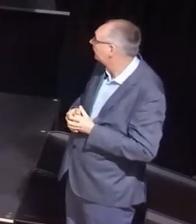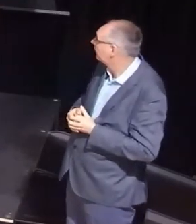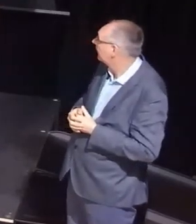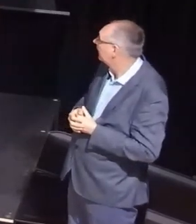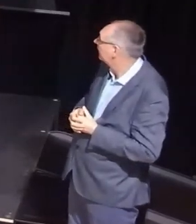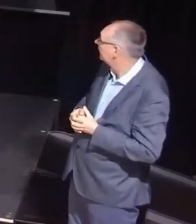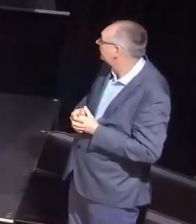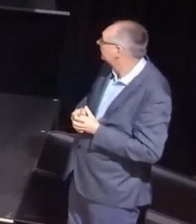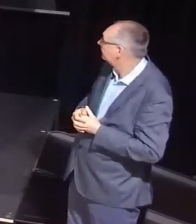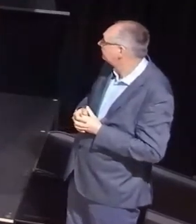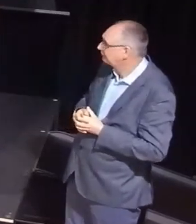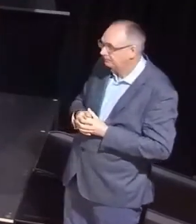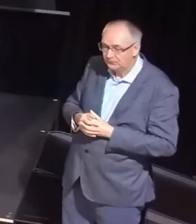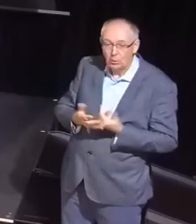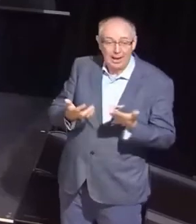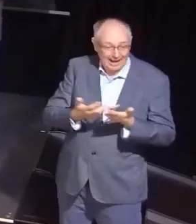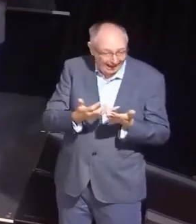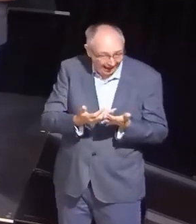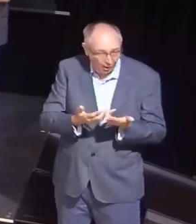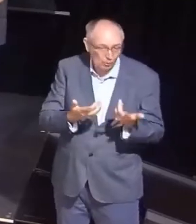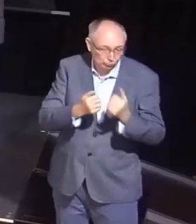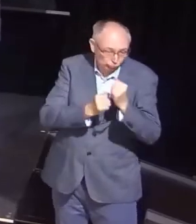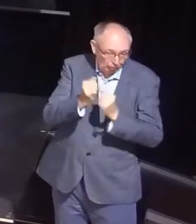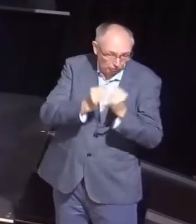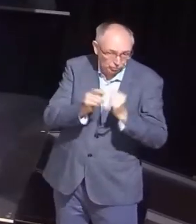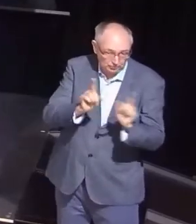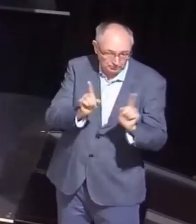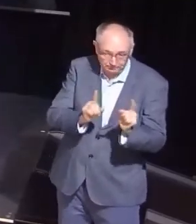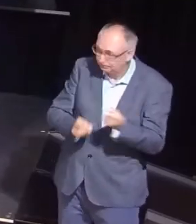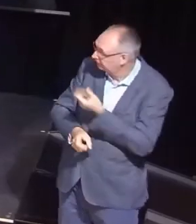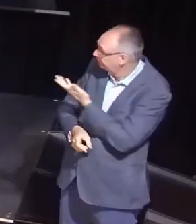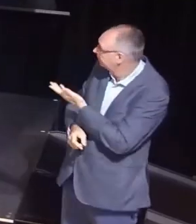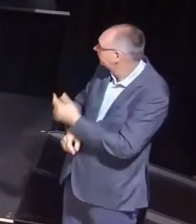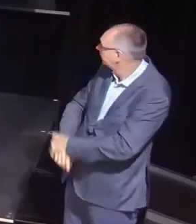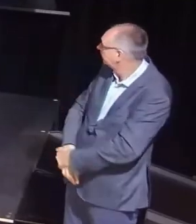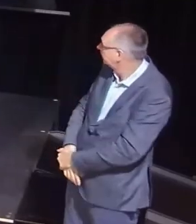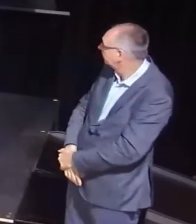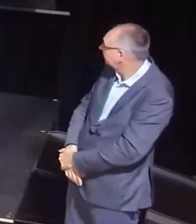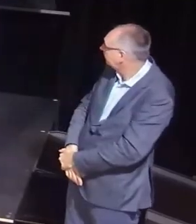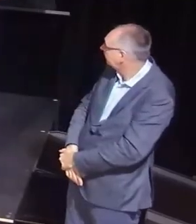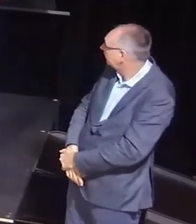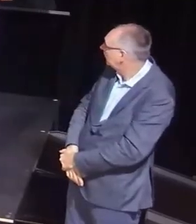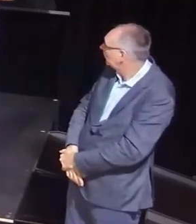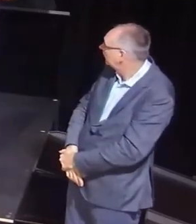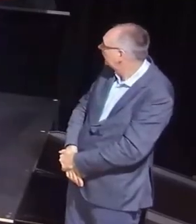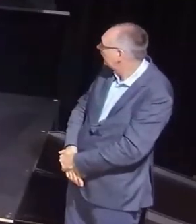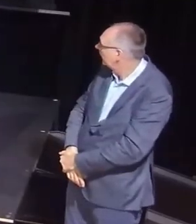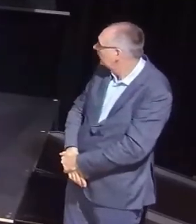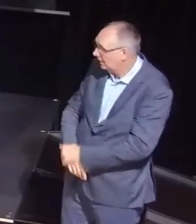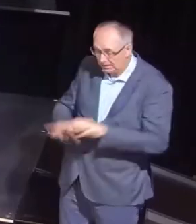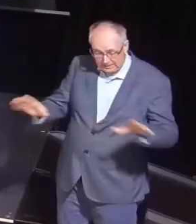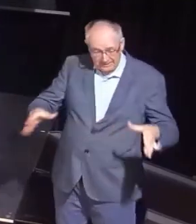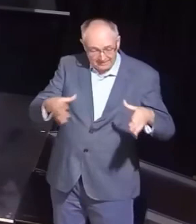So how do we do it, what does it look like, what does the structure look like? Well, each team has a champ.